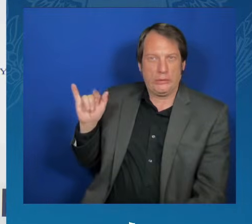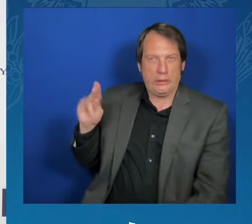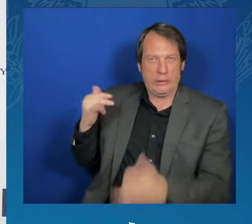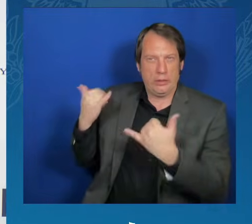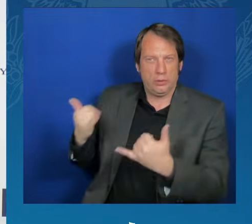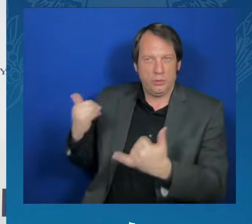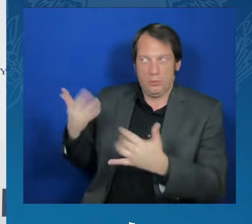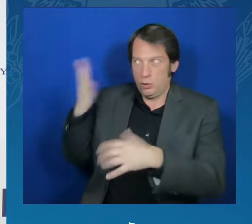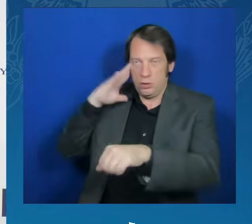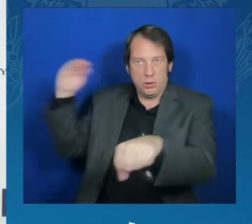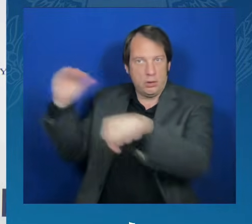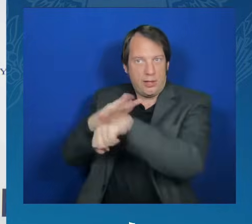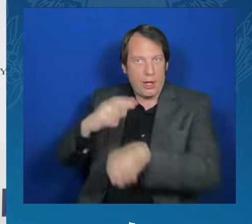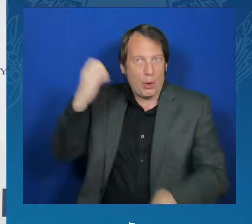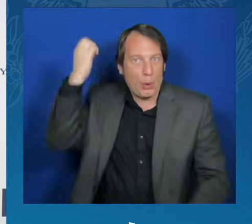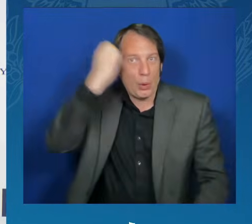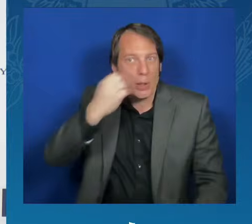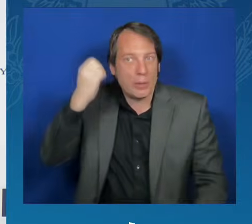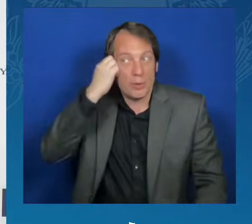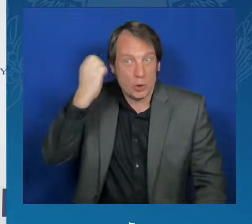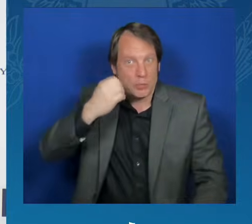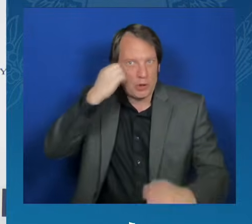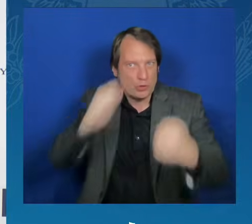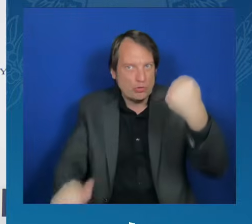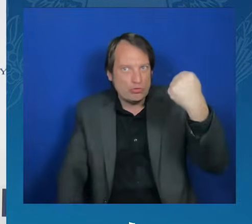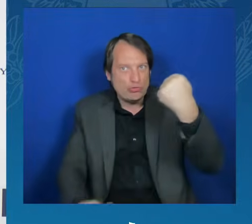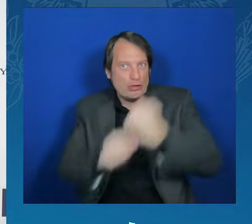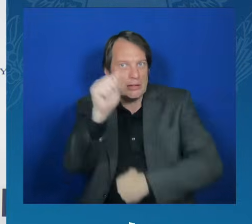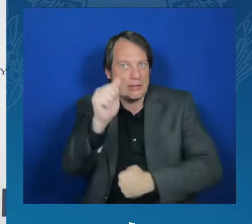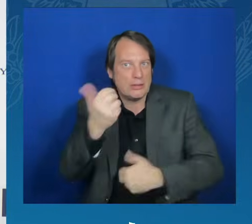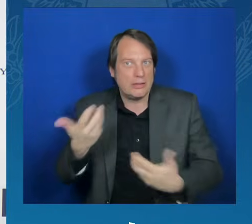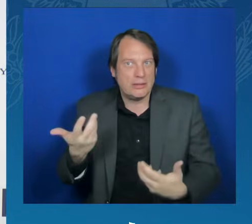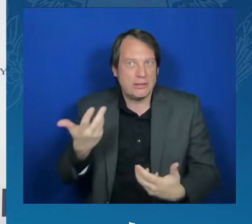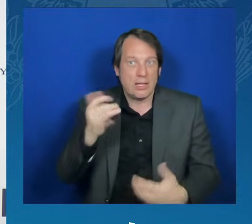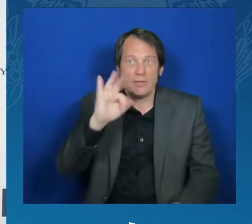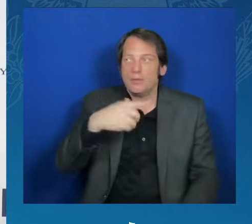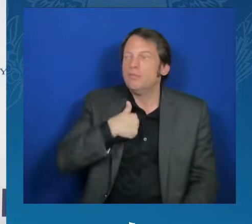other authoritarians across the globe would be emboldened,